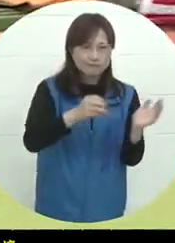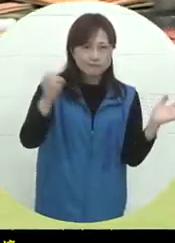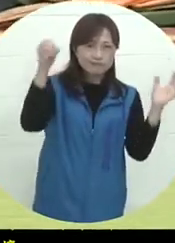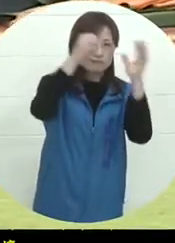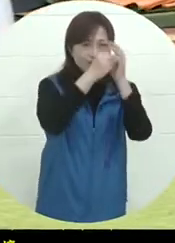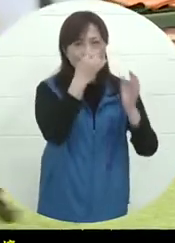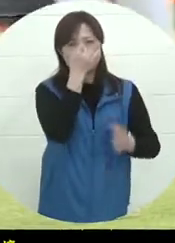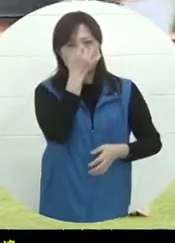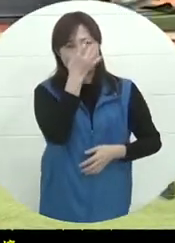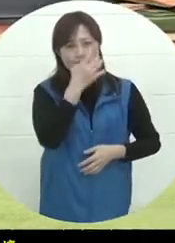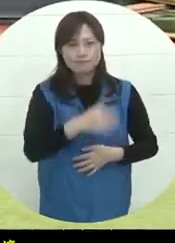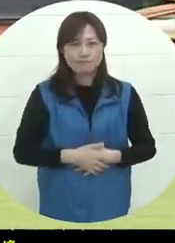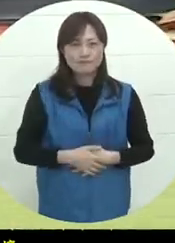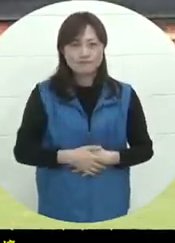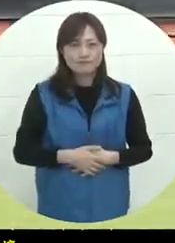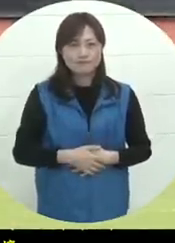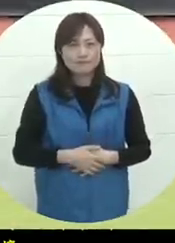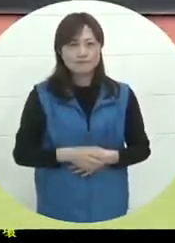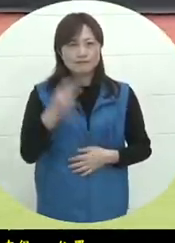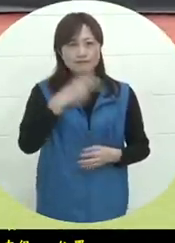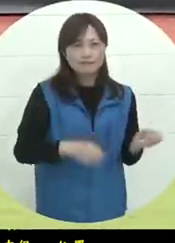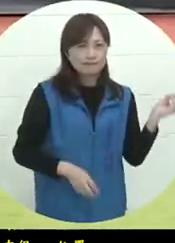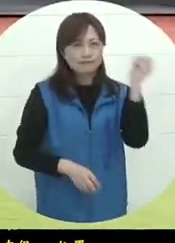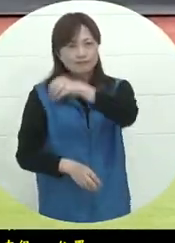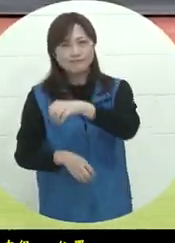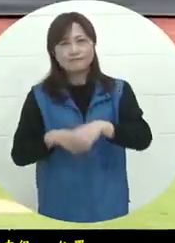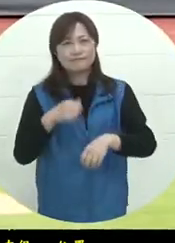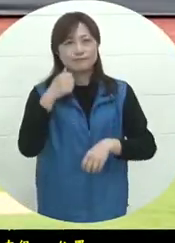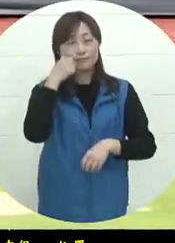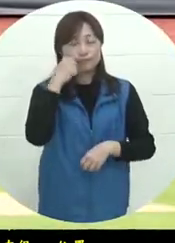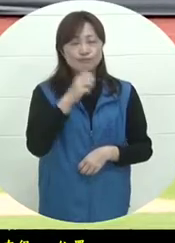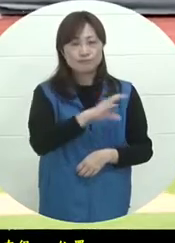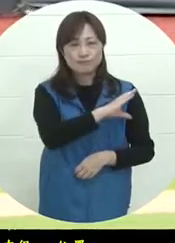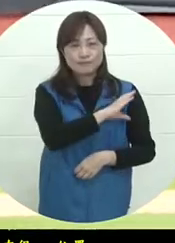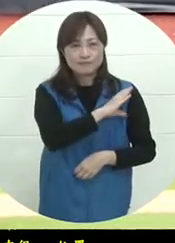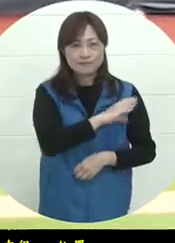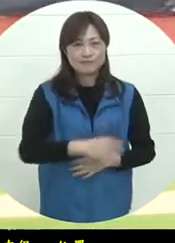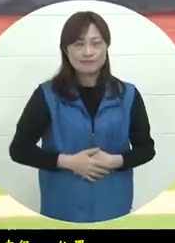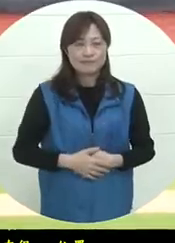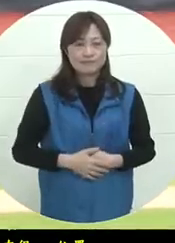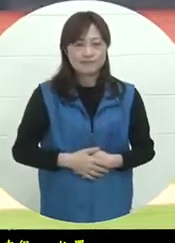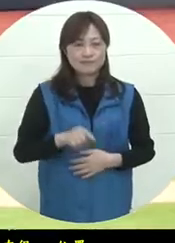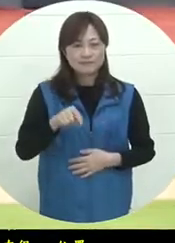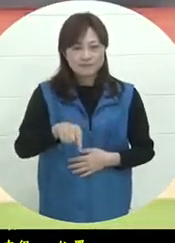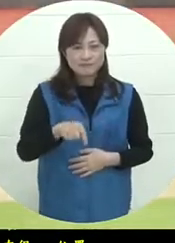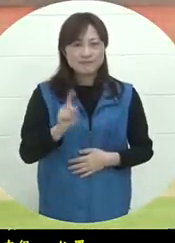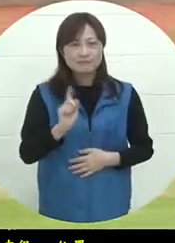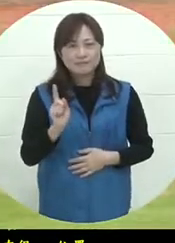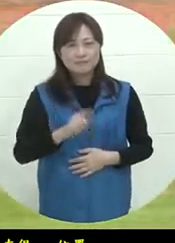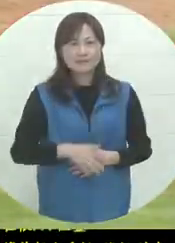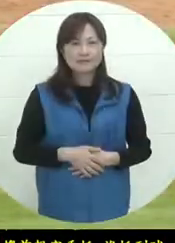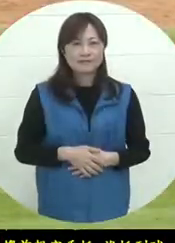and only caught the air . There was no way to pass the ball. What a chance . This one is like a leak in the house, but it rained all night.